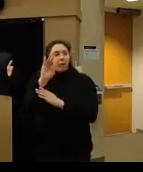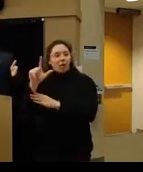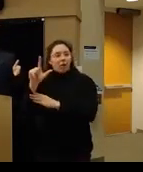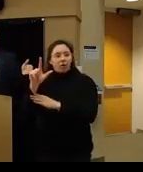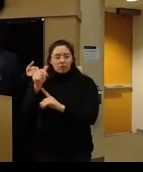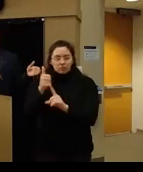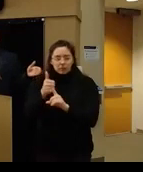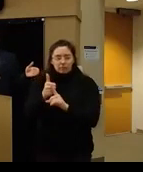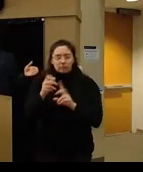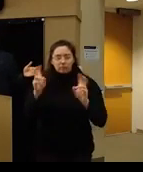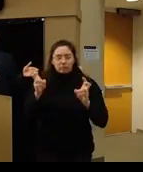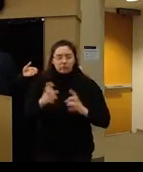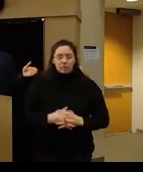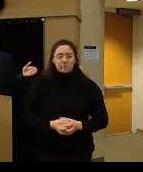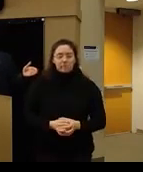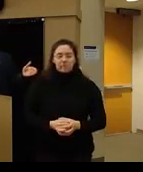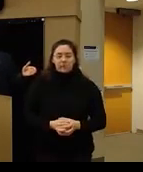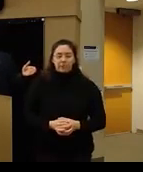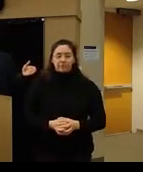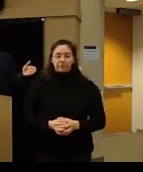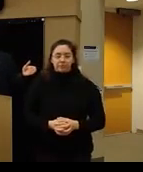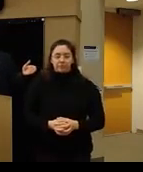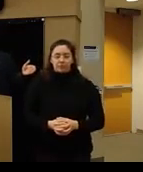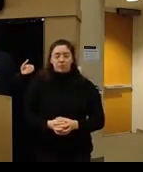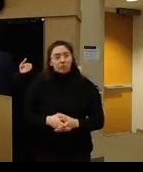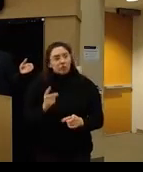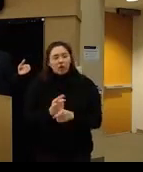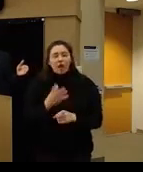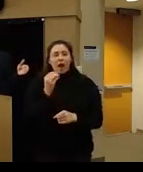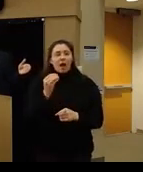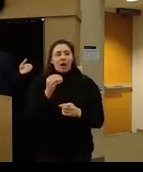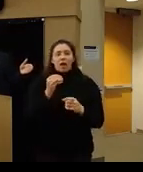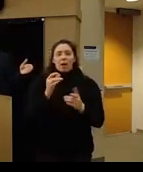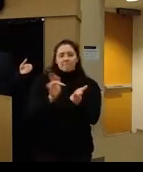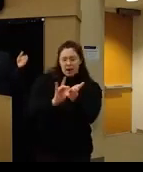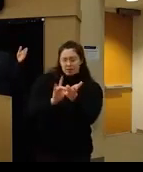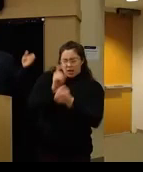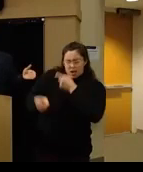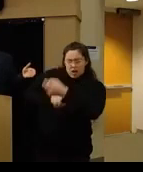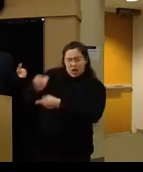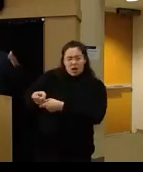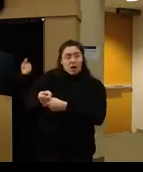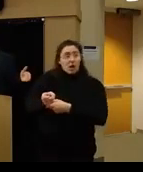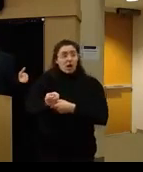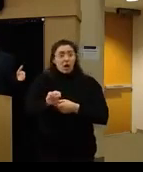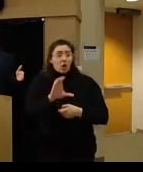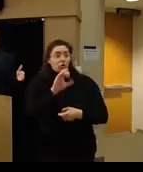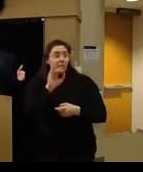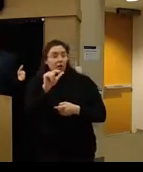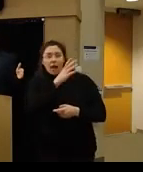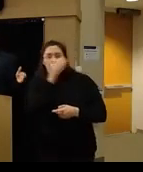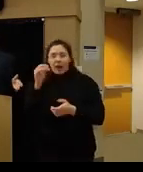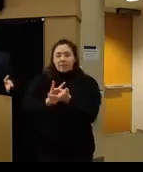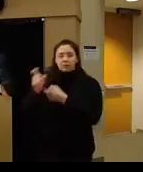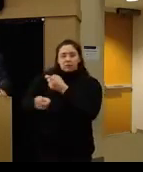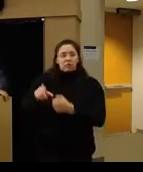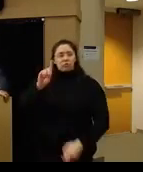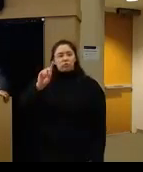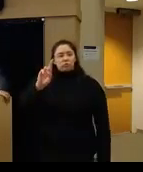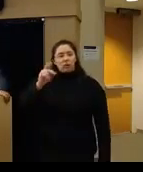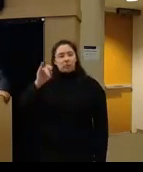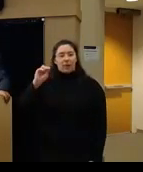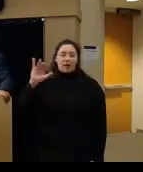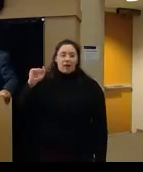a criminal act right and they medicalized it not only is a criminal it's medicalized raped to Mania